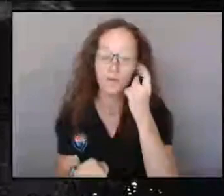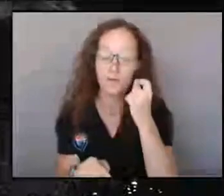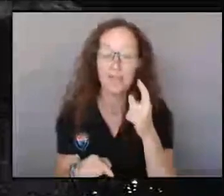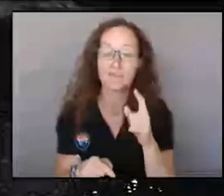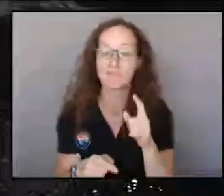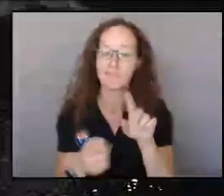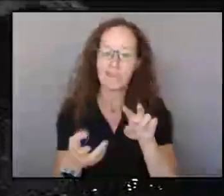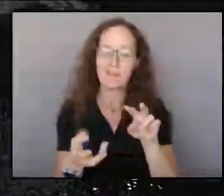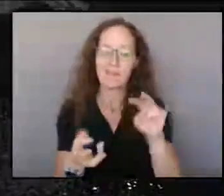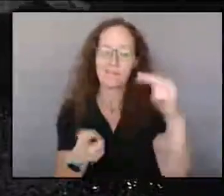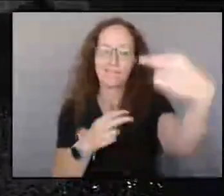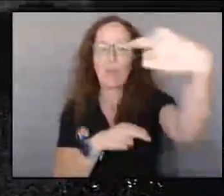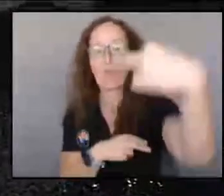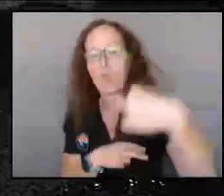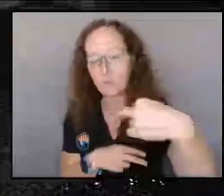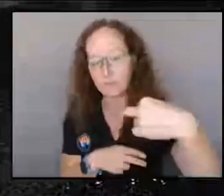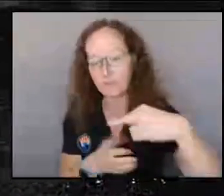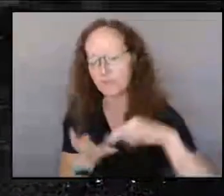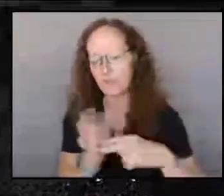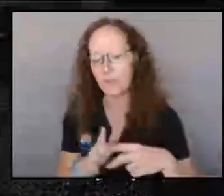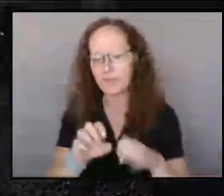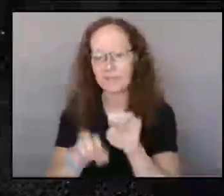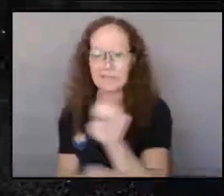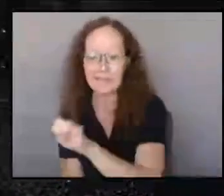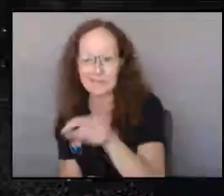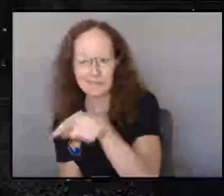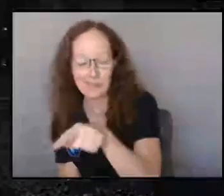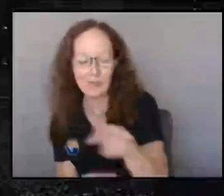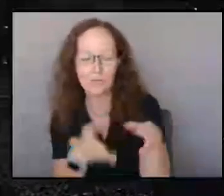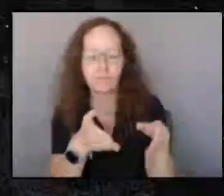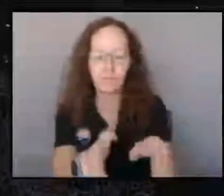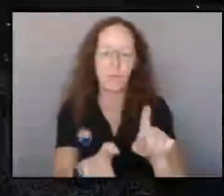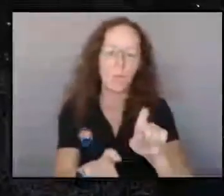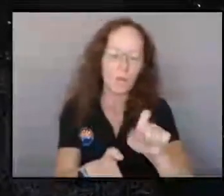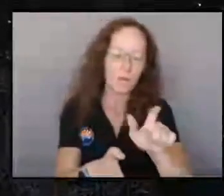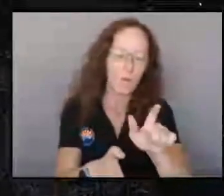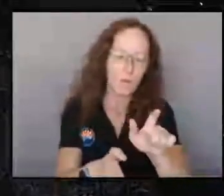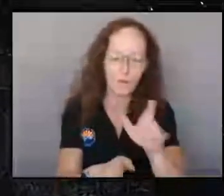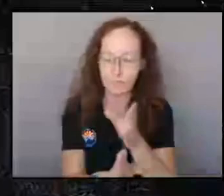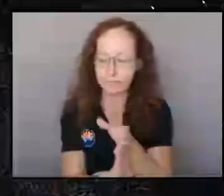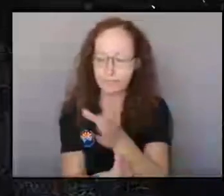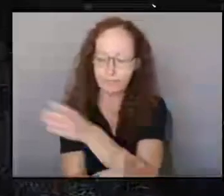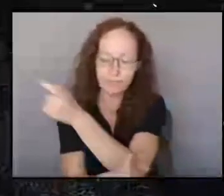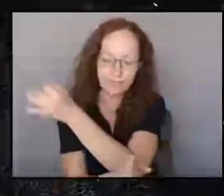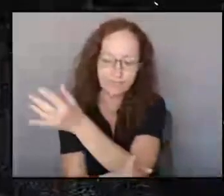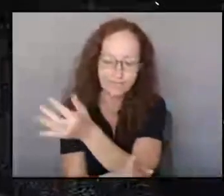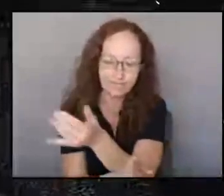JUST BE -- OH, LET'S SAY GIVE IT A BETTER LOCATION